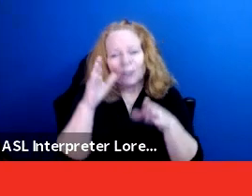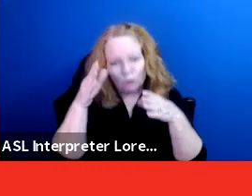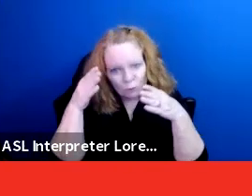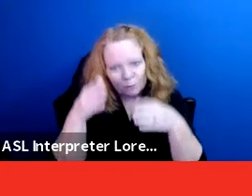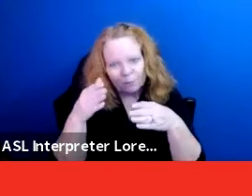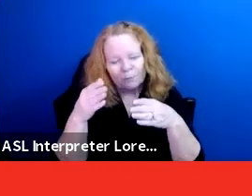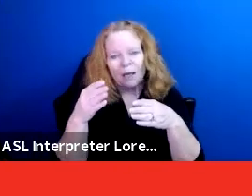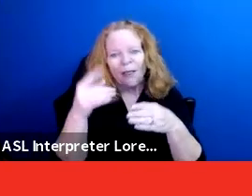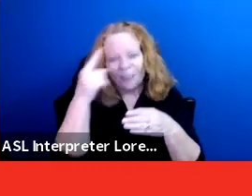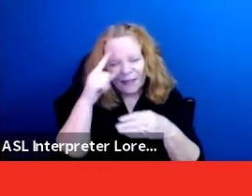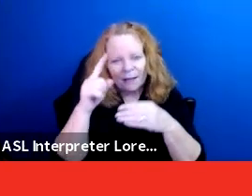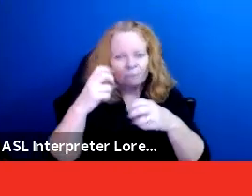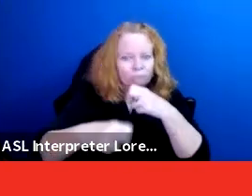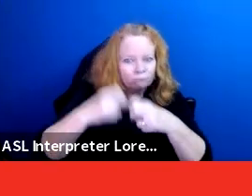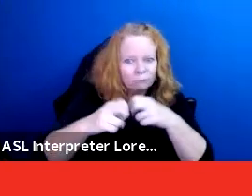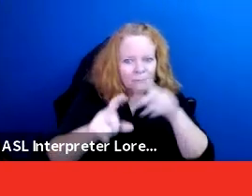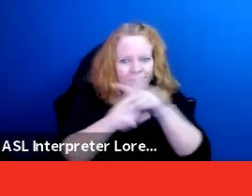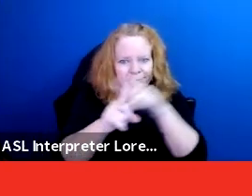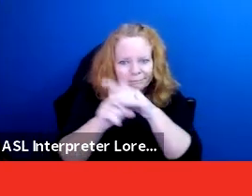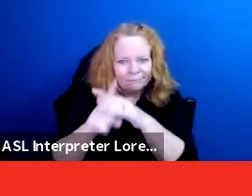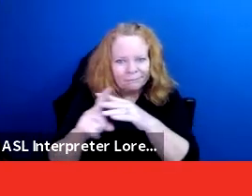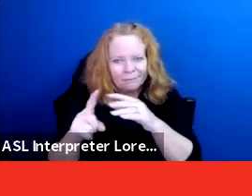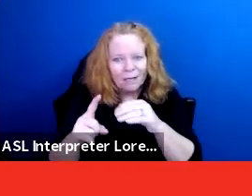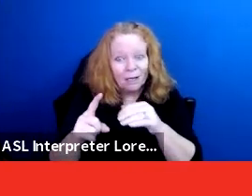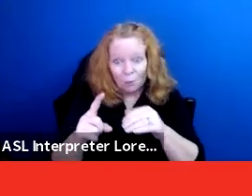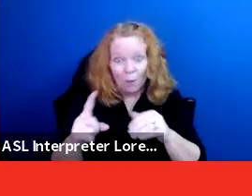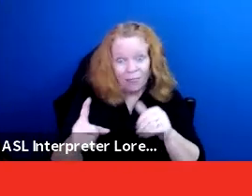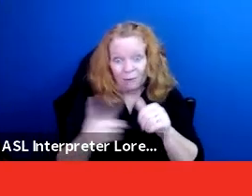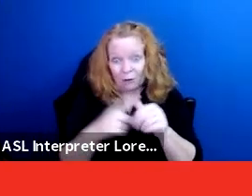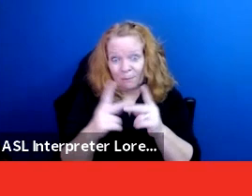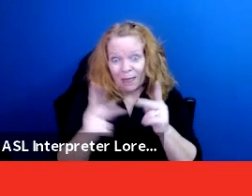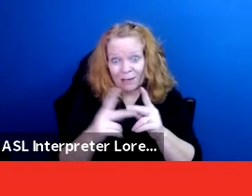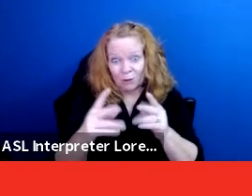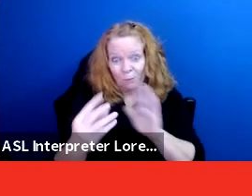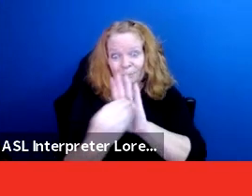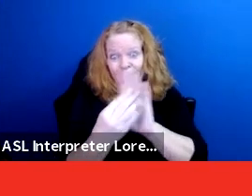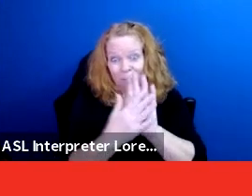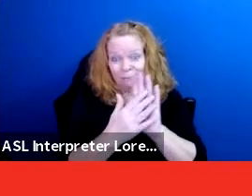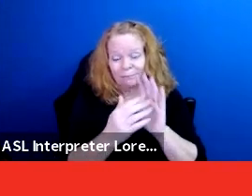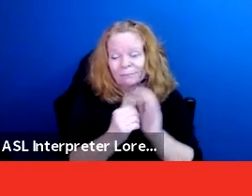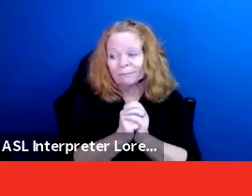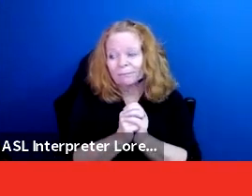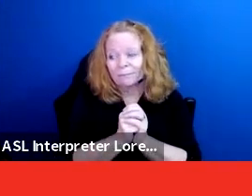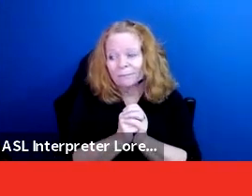that arise in the first place you're going to be implementing it and later you're going